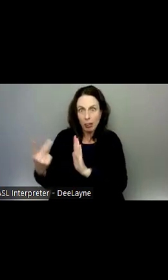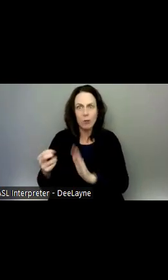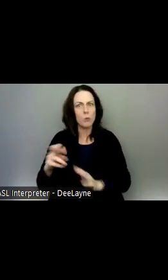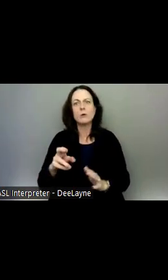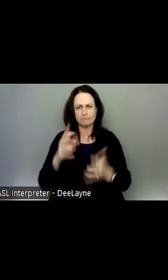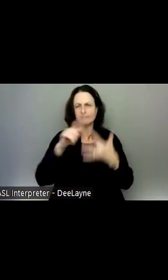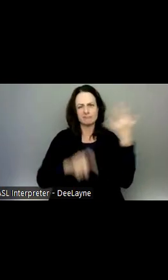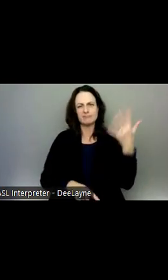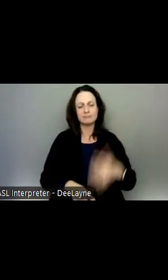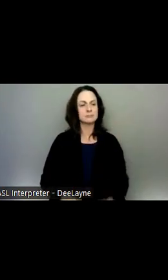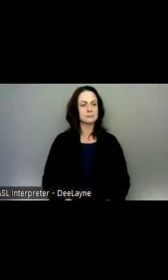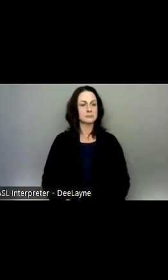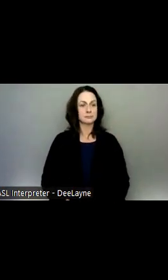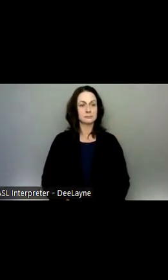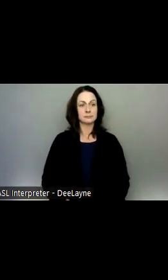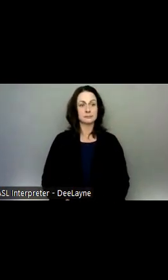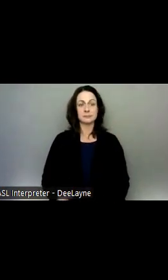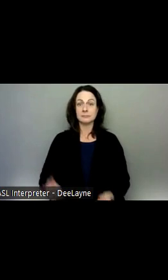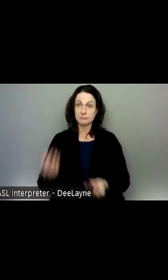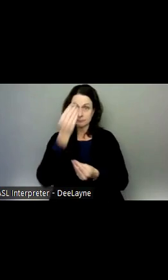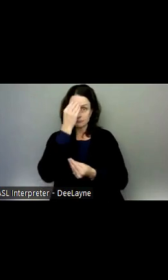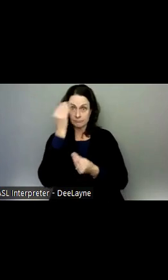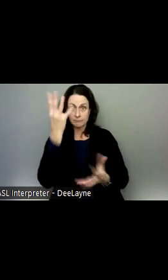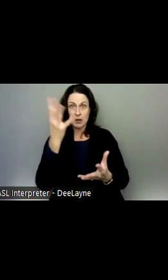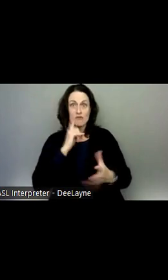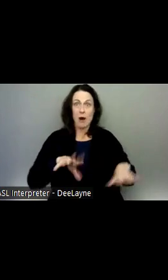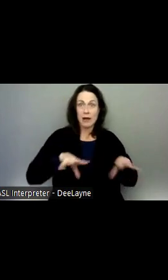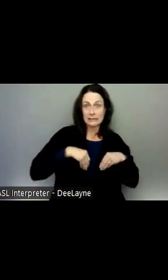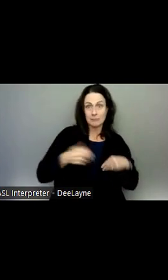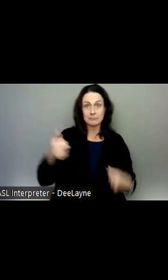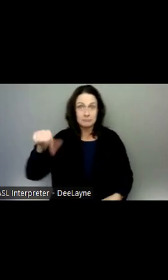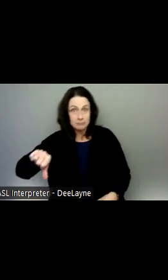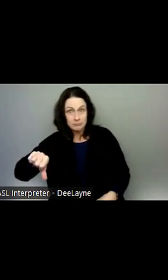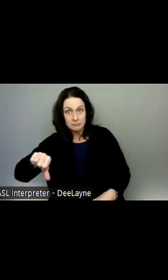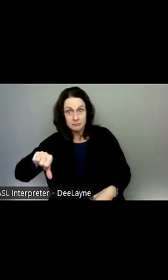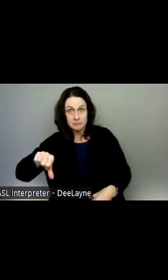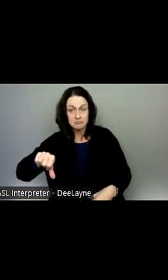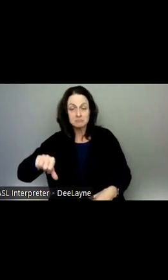The notifications for the proposals, whether or not they're accepted,